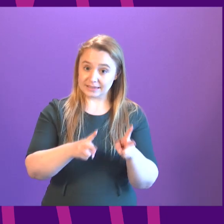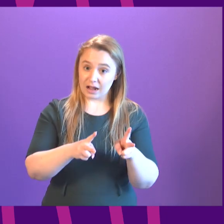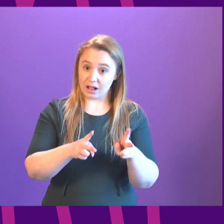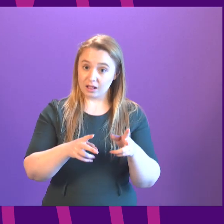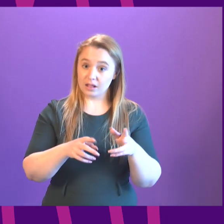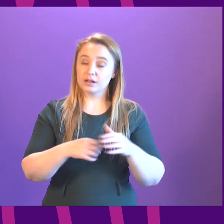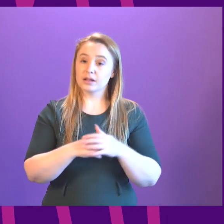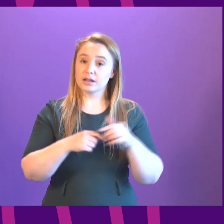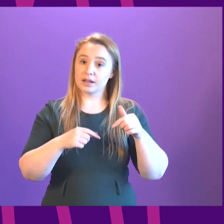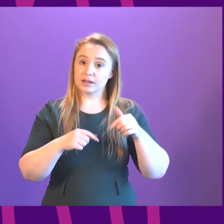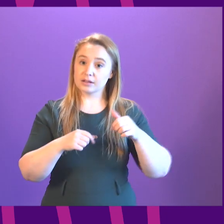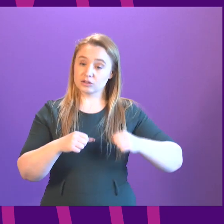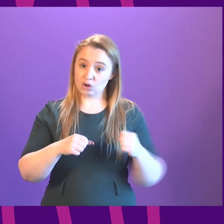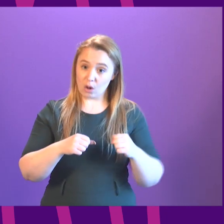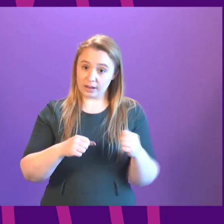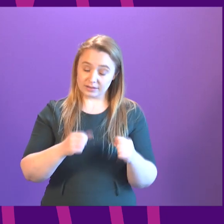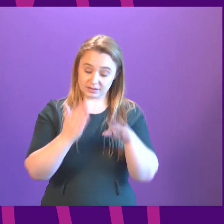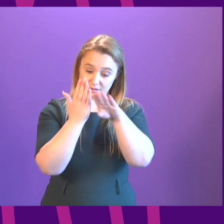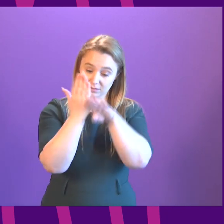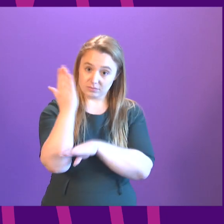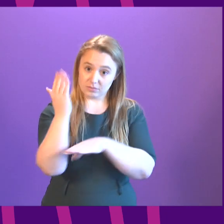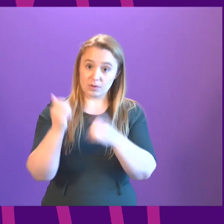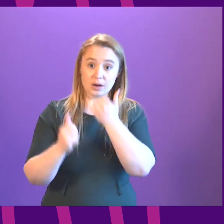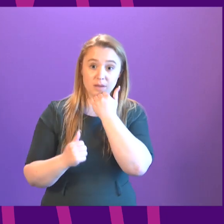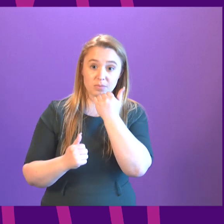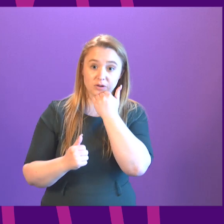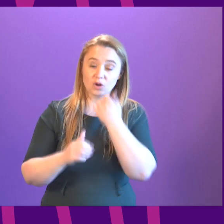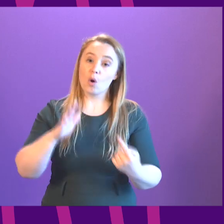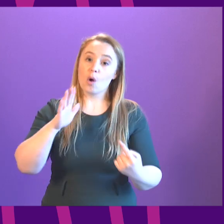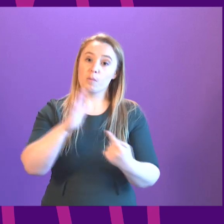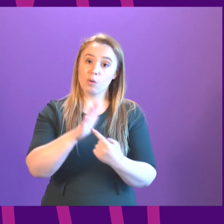it is still at lower levels; therefore, it is important to stop importing any more of